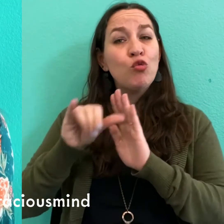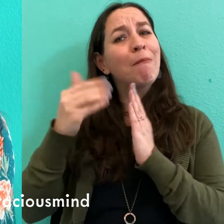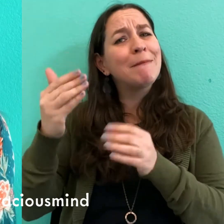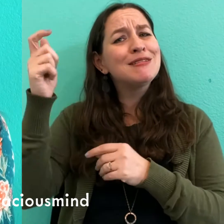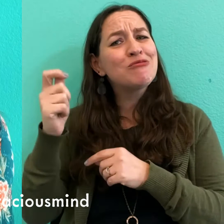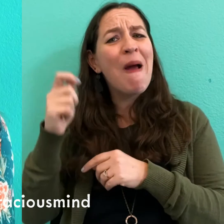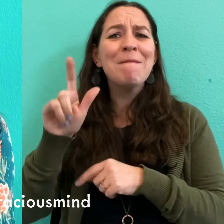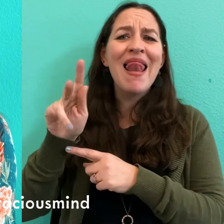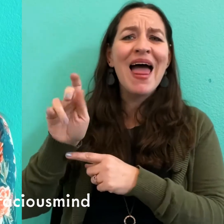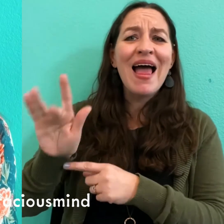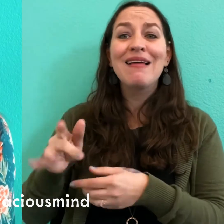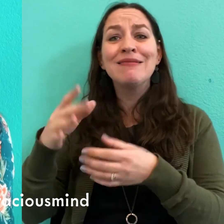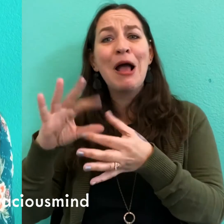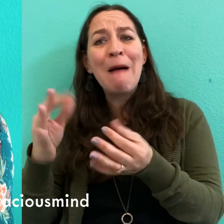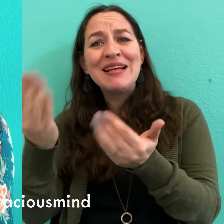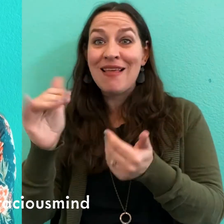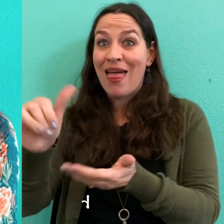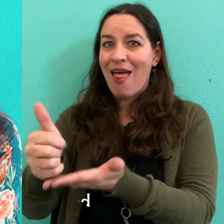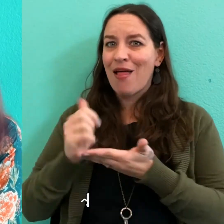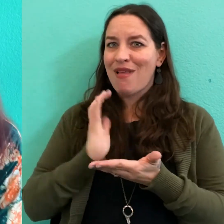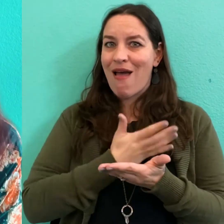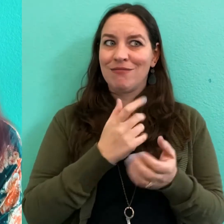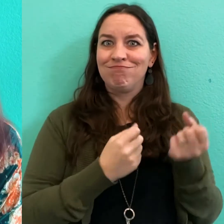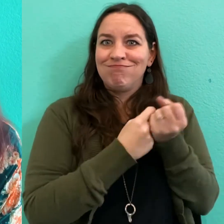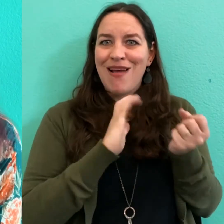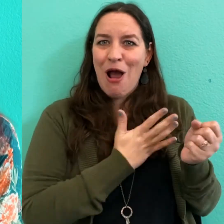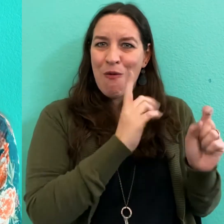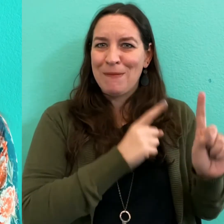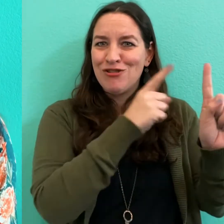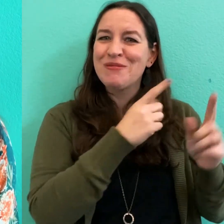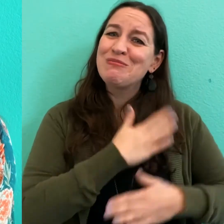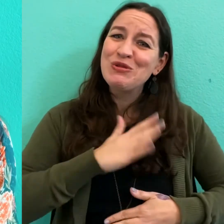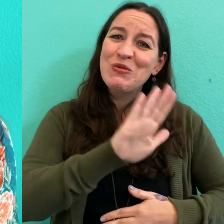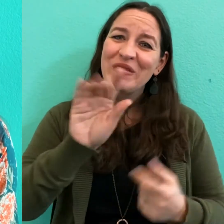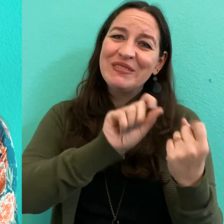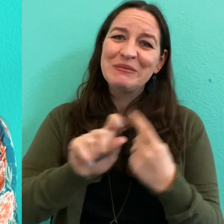do subscribe and like and comment and all of those things. It helps our mission so much and we really appreciate your feedback.